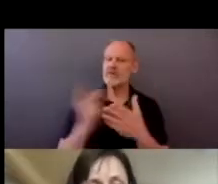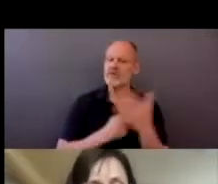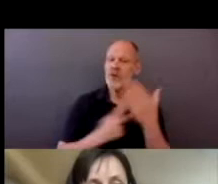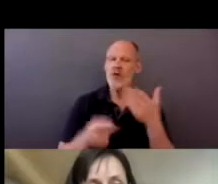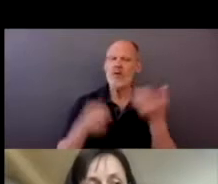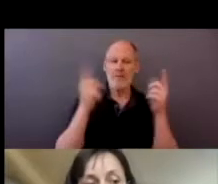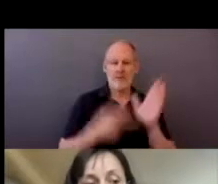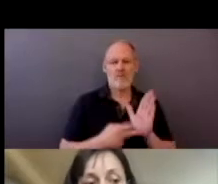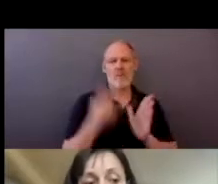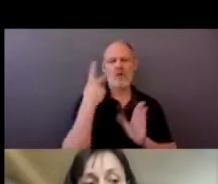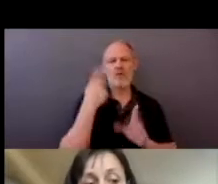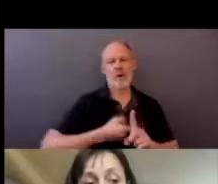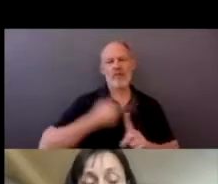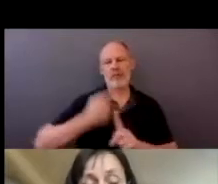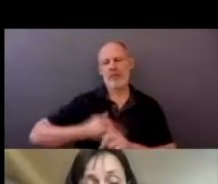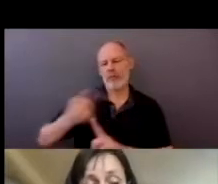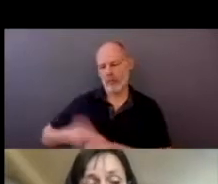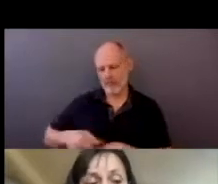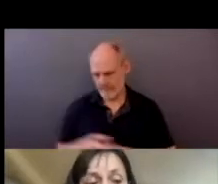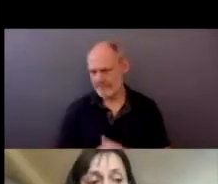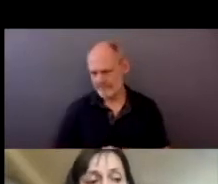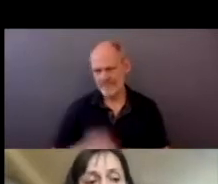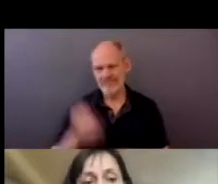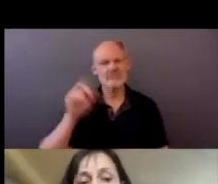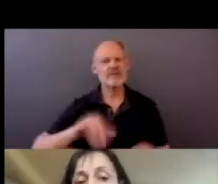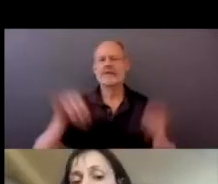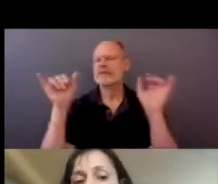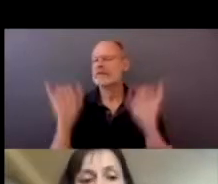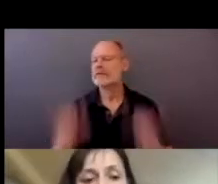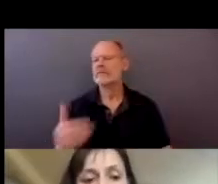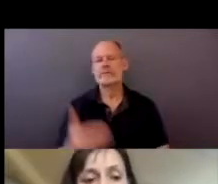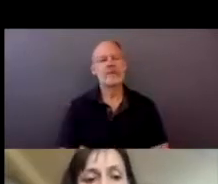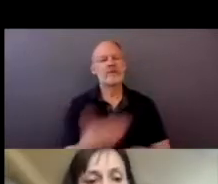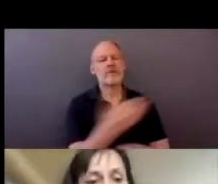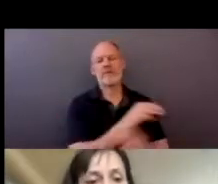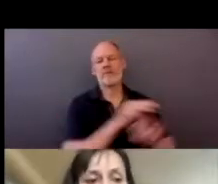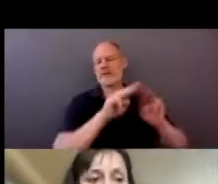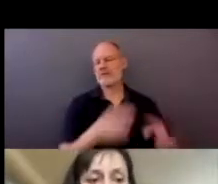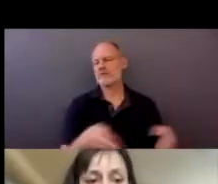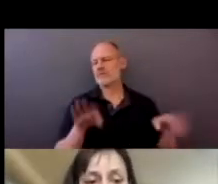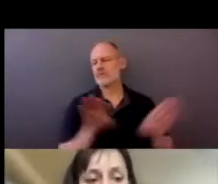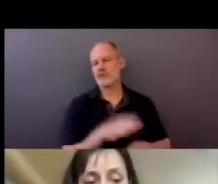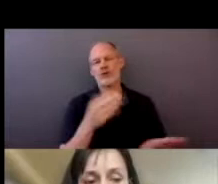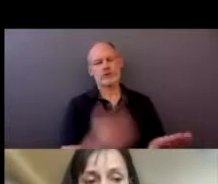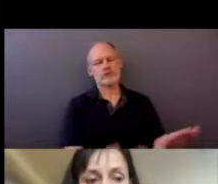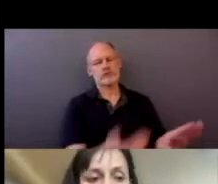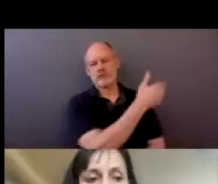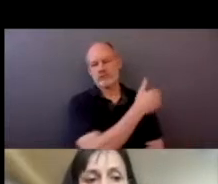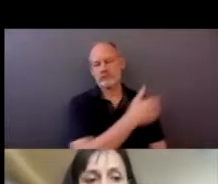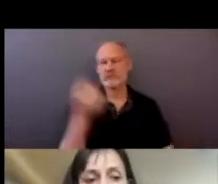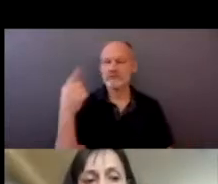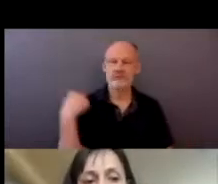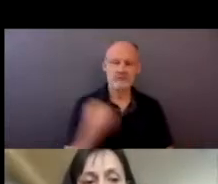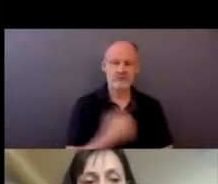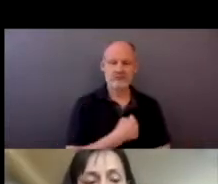in the galleries before the museums closed. The capacity is limited to six